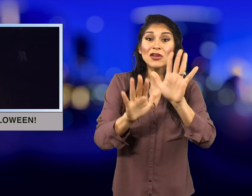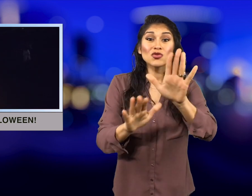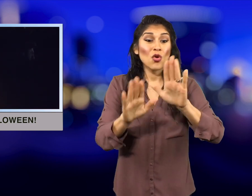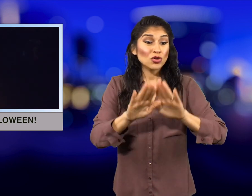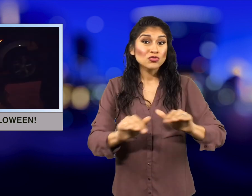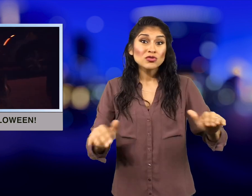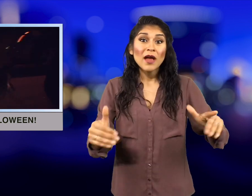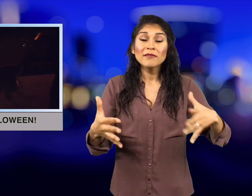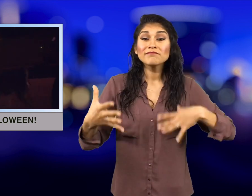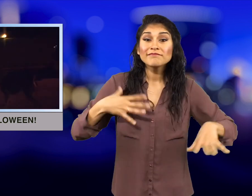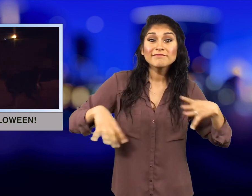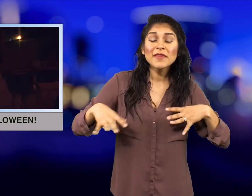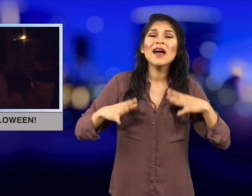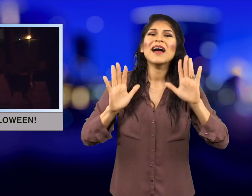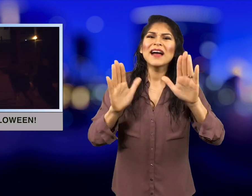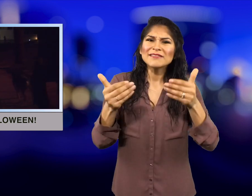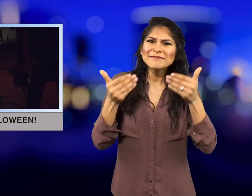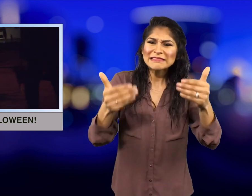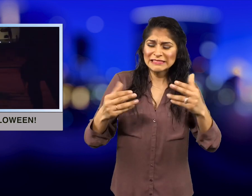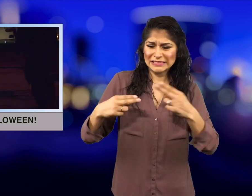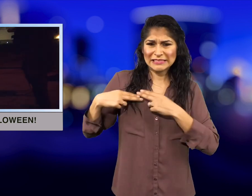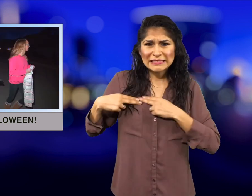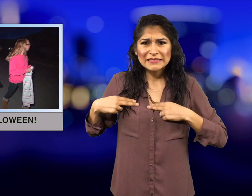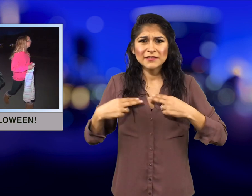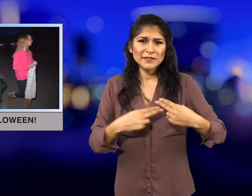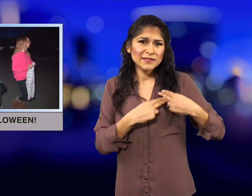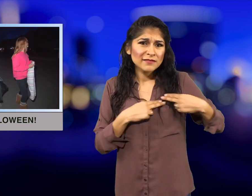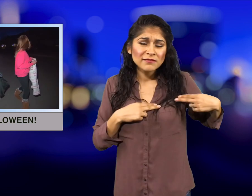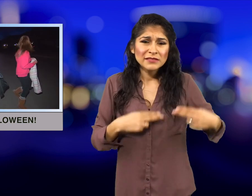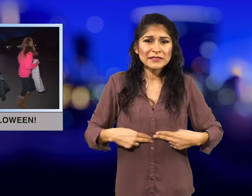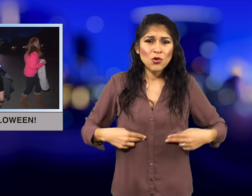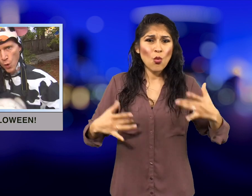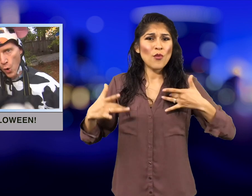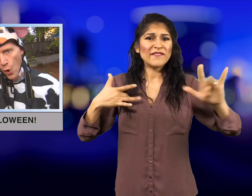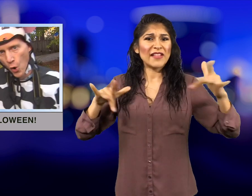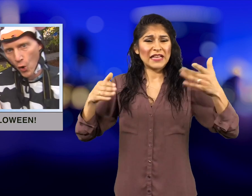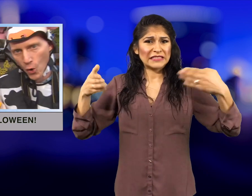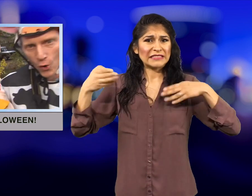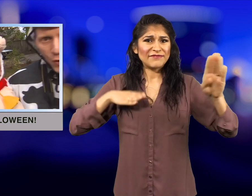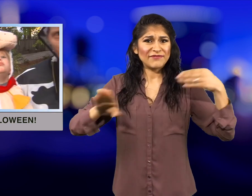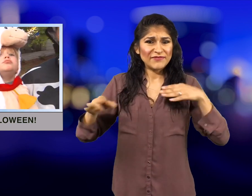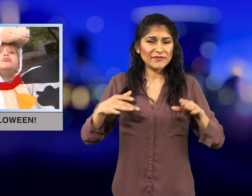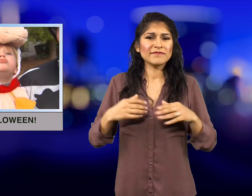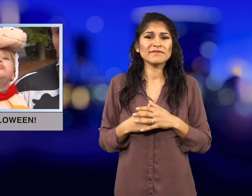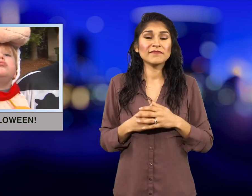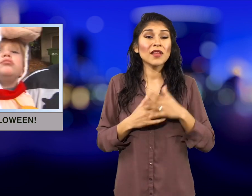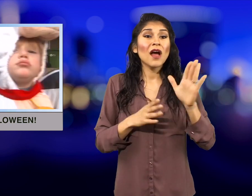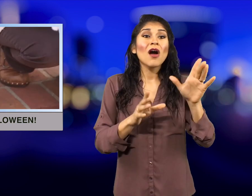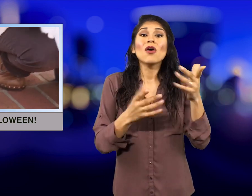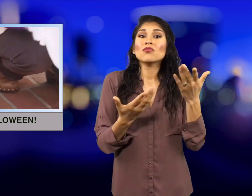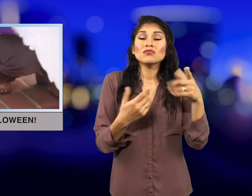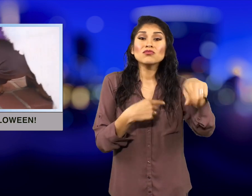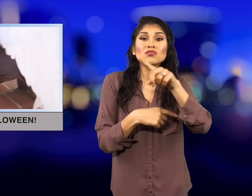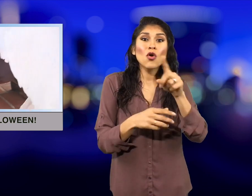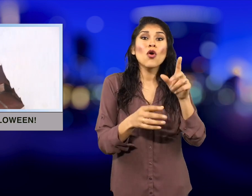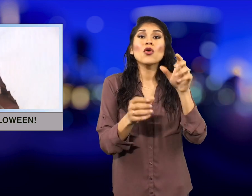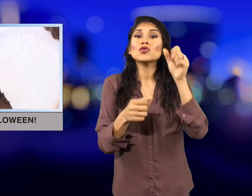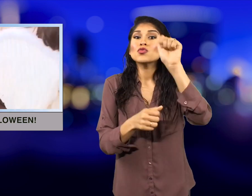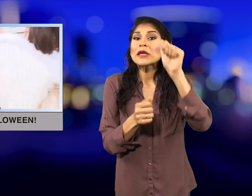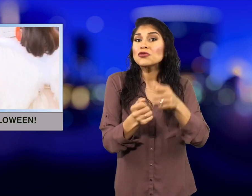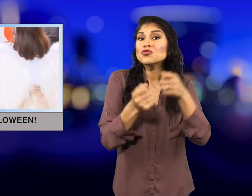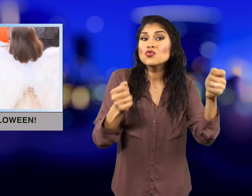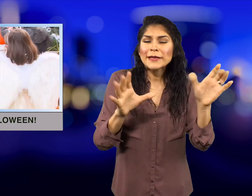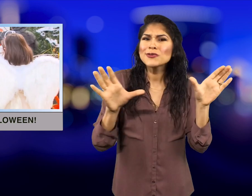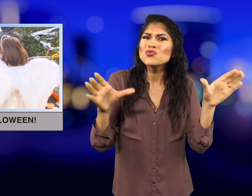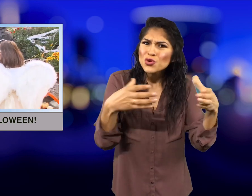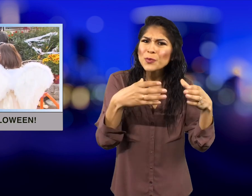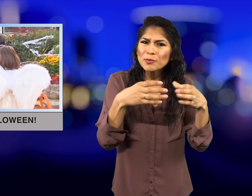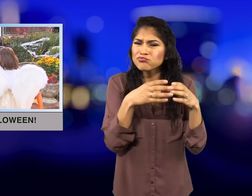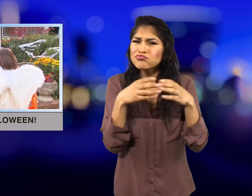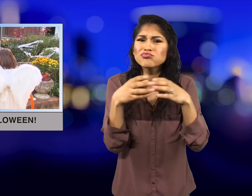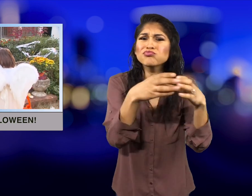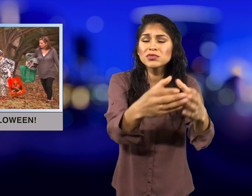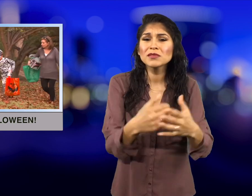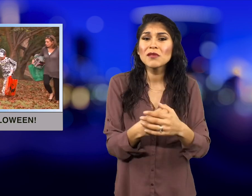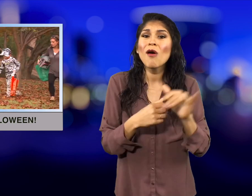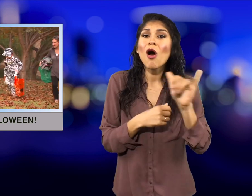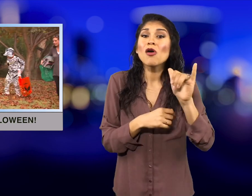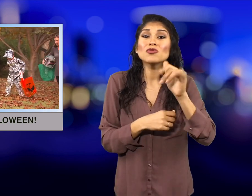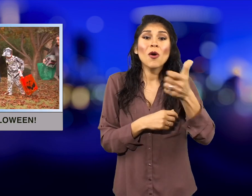Keep your little one safe by dressing them in reflective tape, trick-or-treating in groups